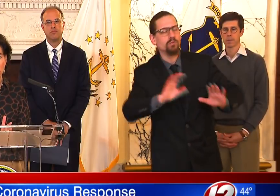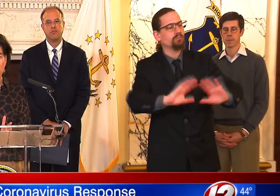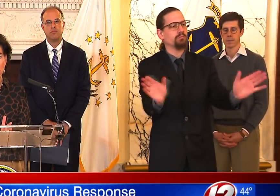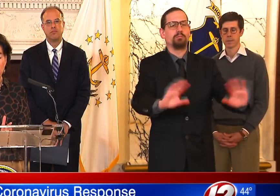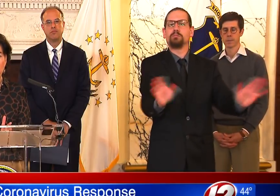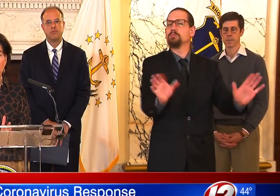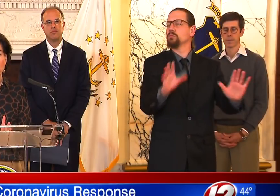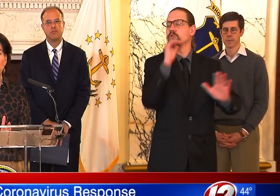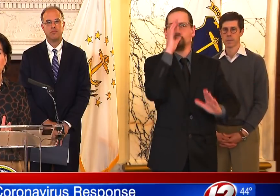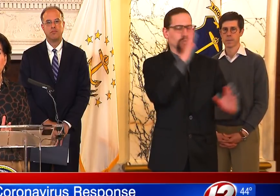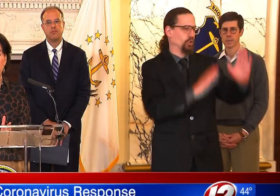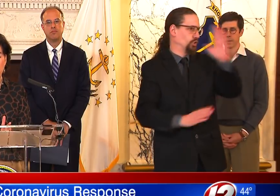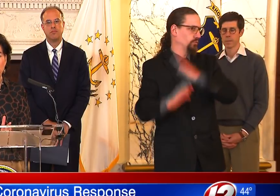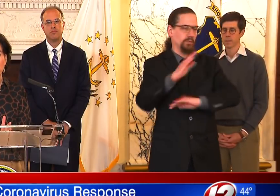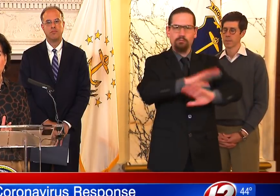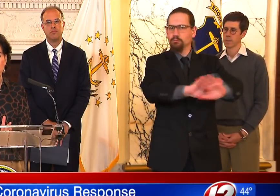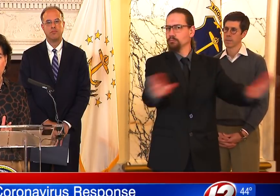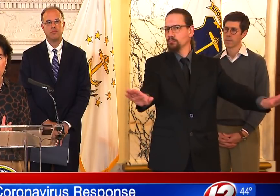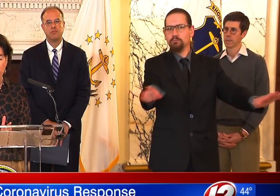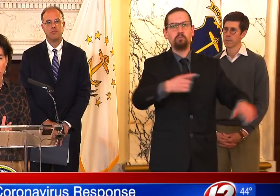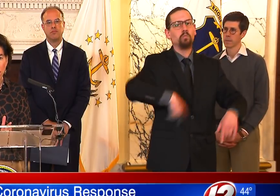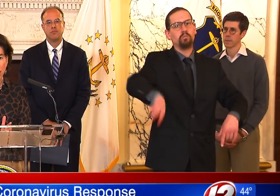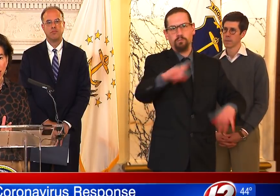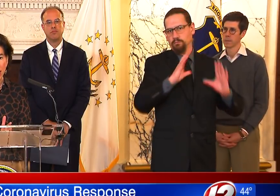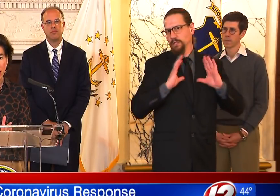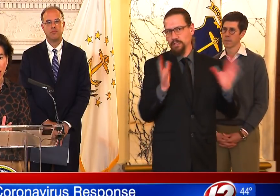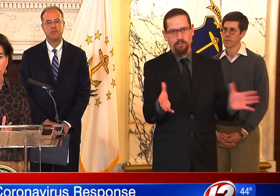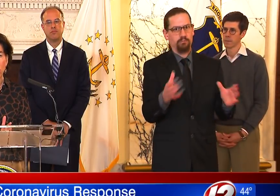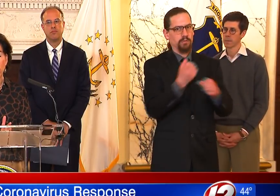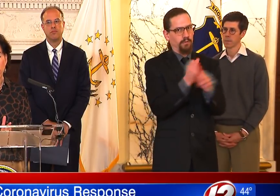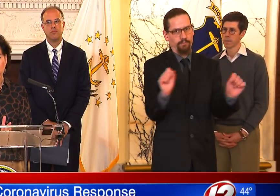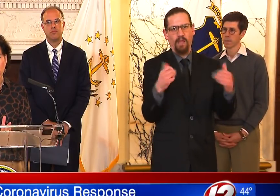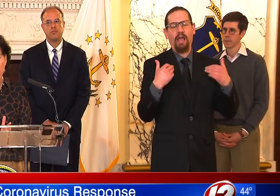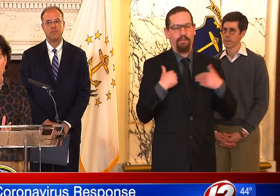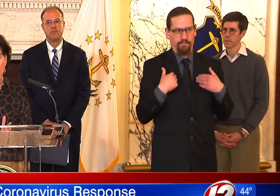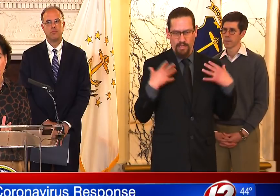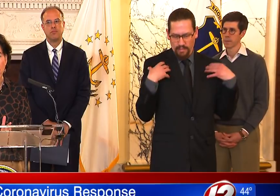PROVIDERS AND EMPLOYERS. THE LAST THING ANYONE NEEDS TO